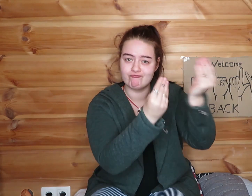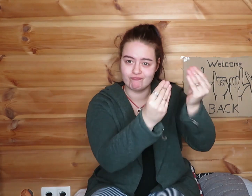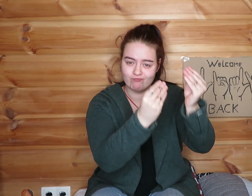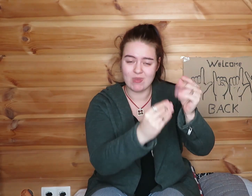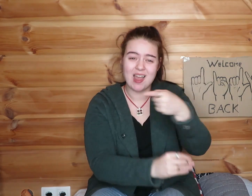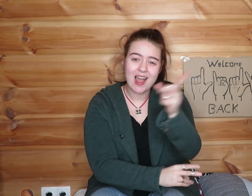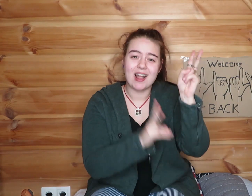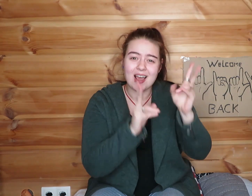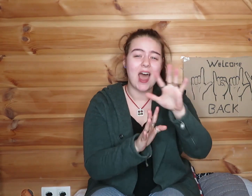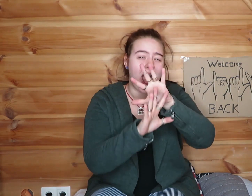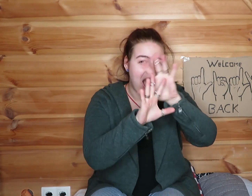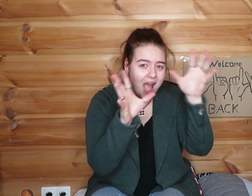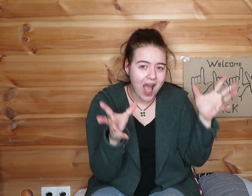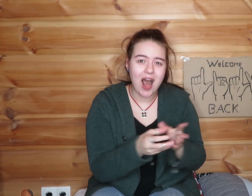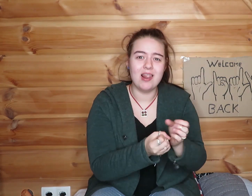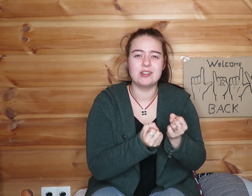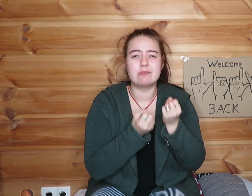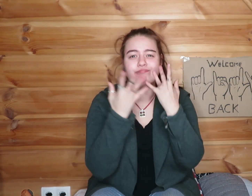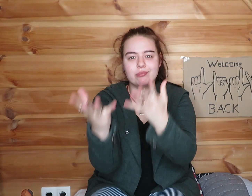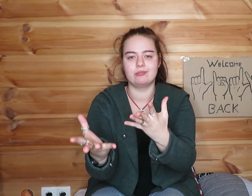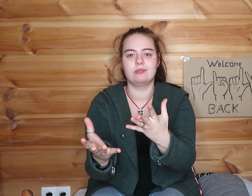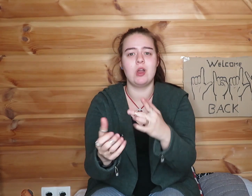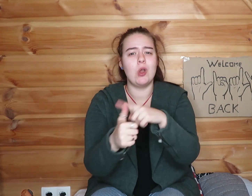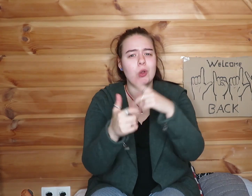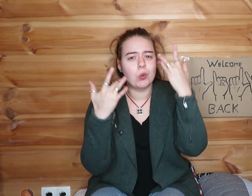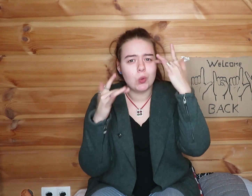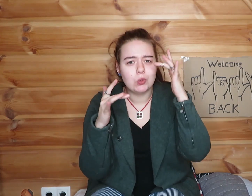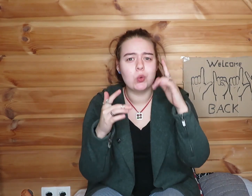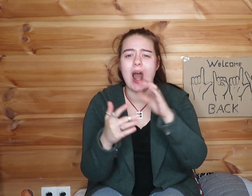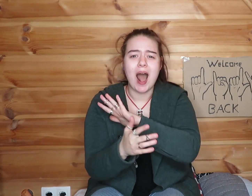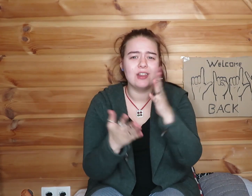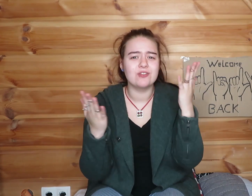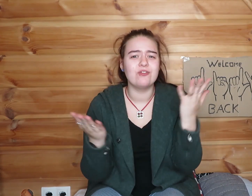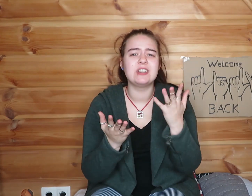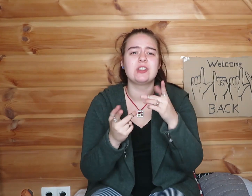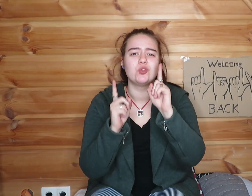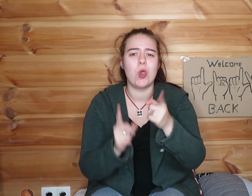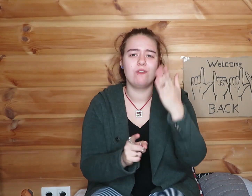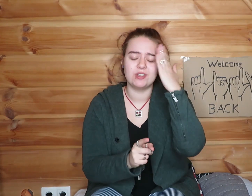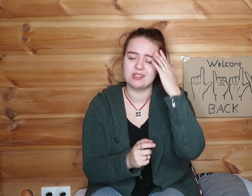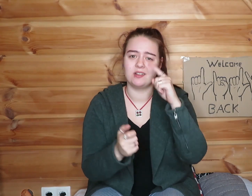A deaf teacher can convey everything in class. About our culture and everything you wanna know.